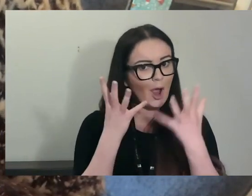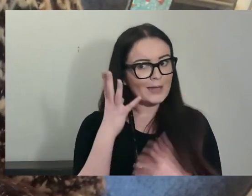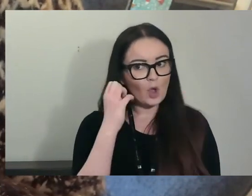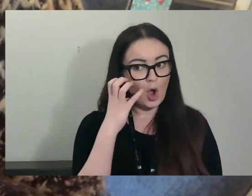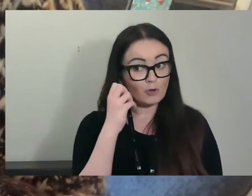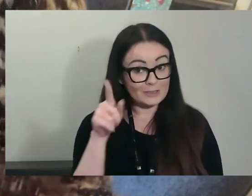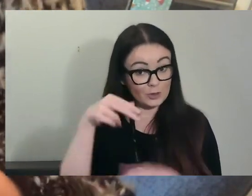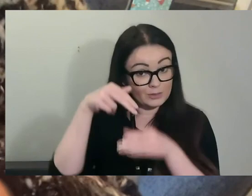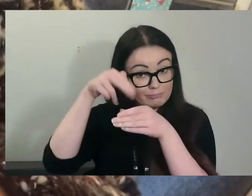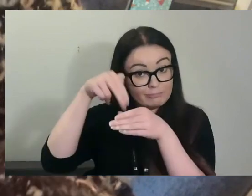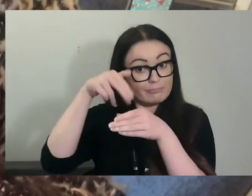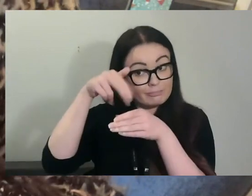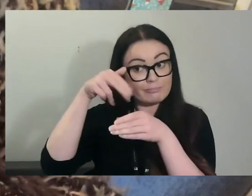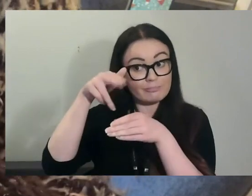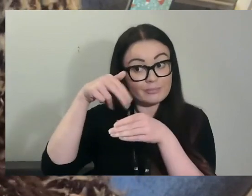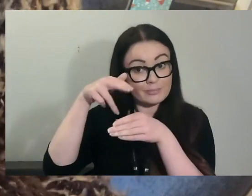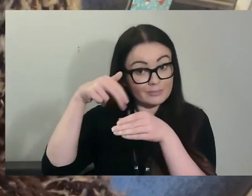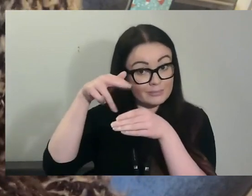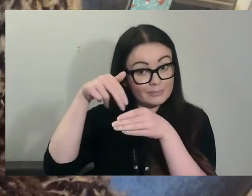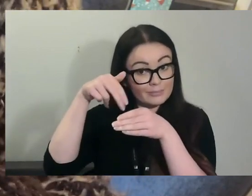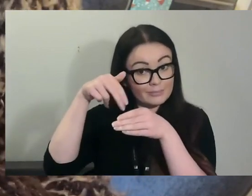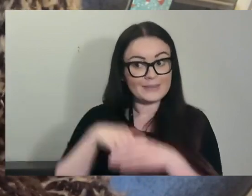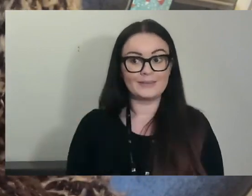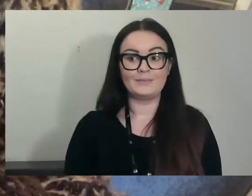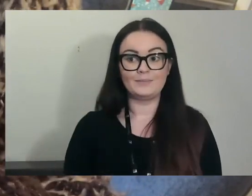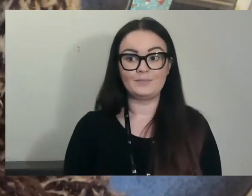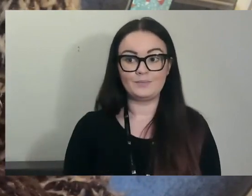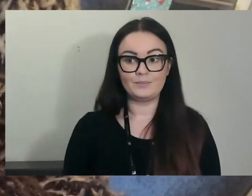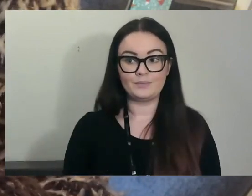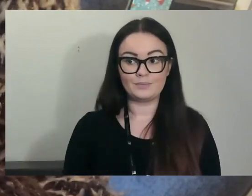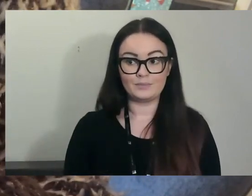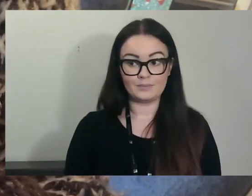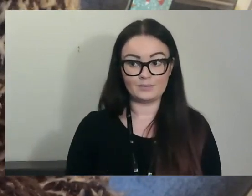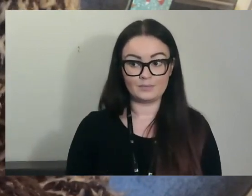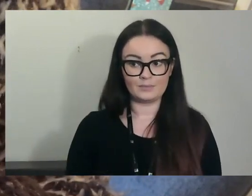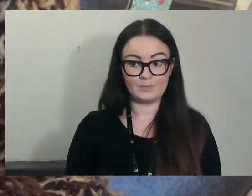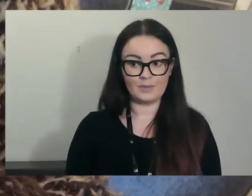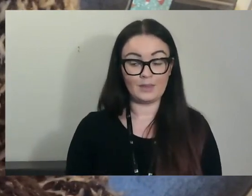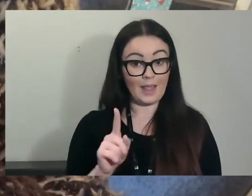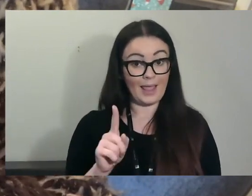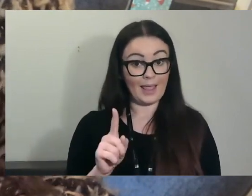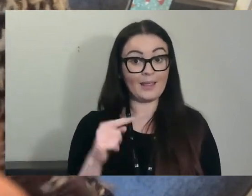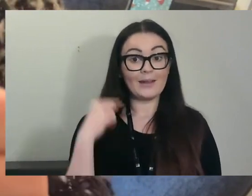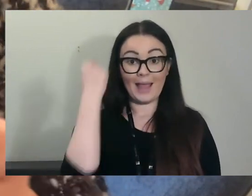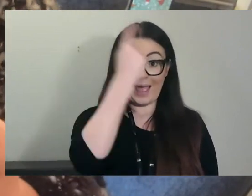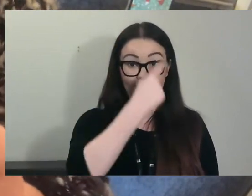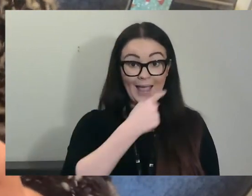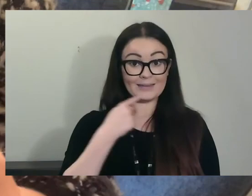lovely bright orange here, there we go. going to paint it